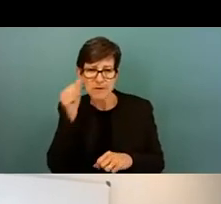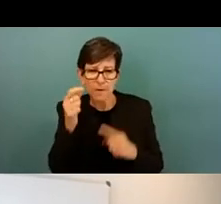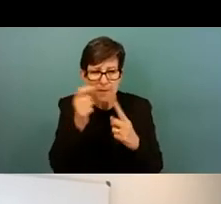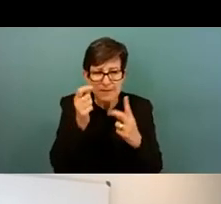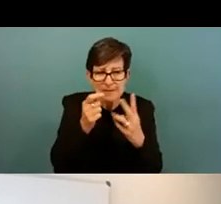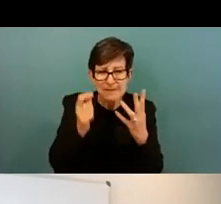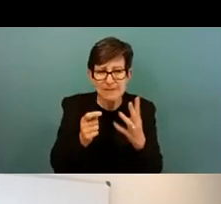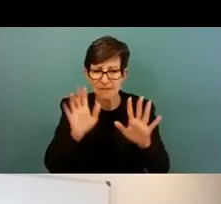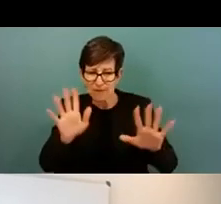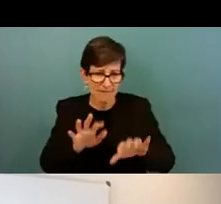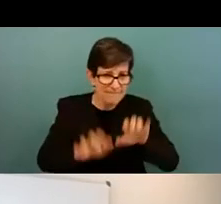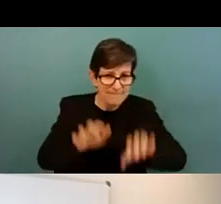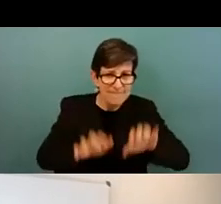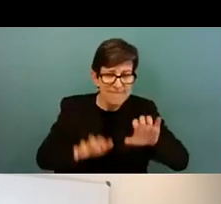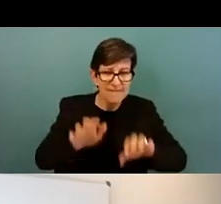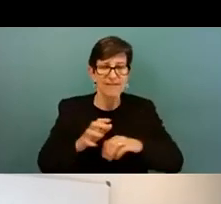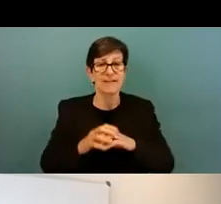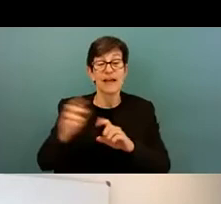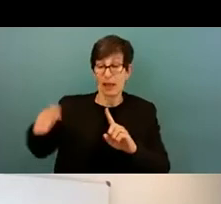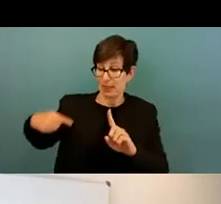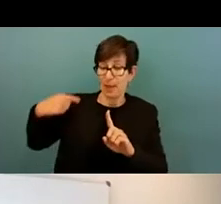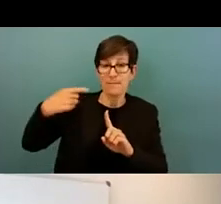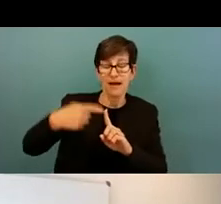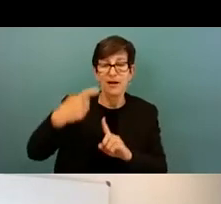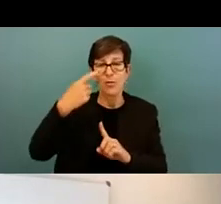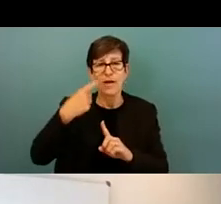in the past of course, has been to try to write it up, to provide an analysis and to